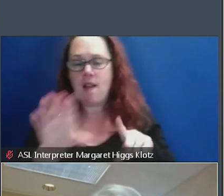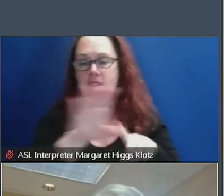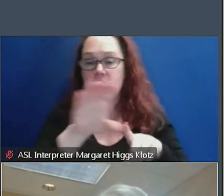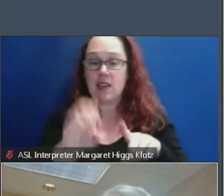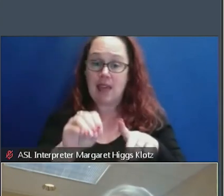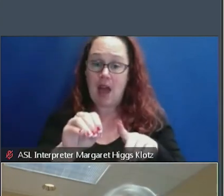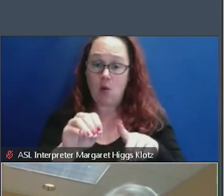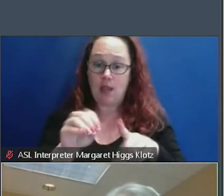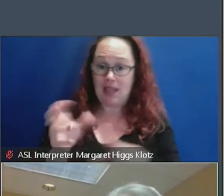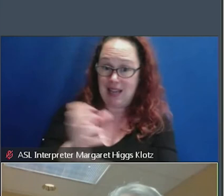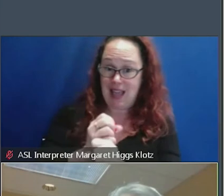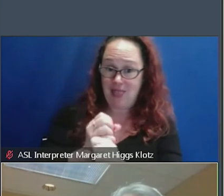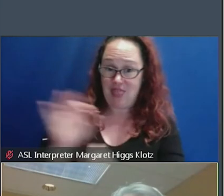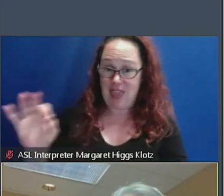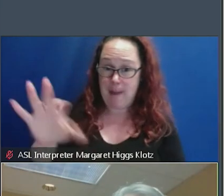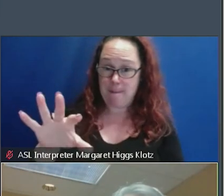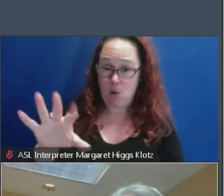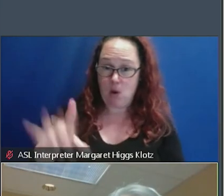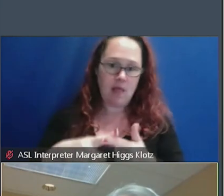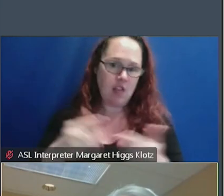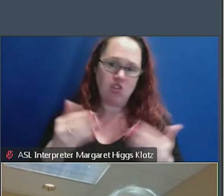whatever input the planning board offers.